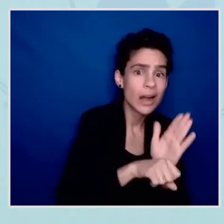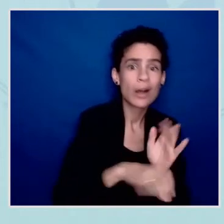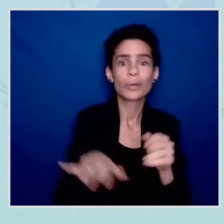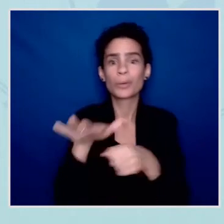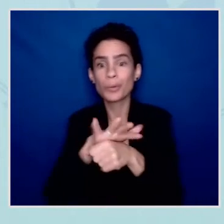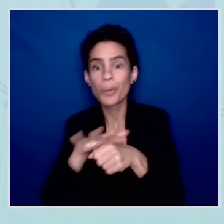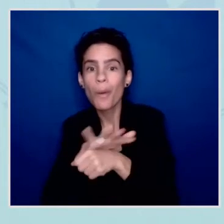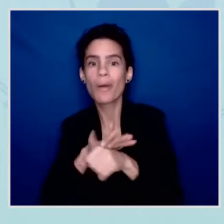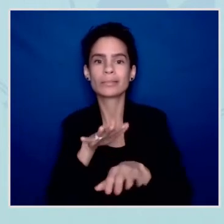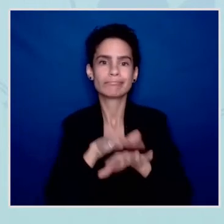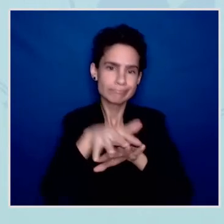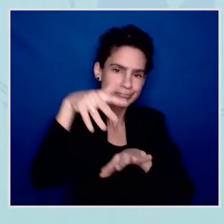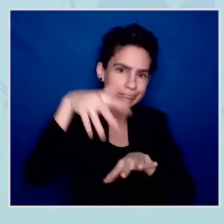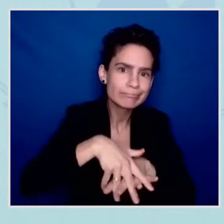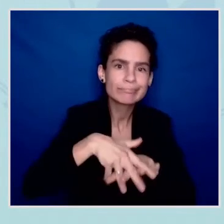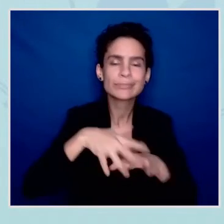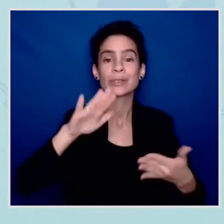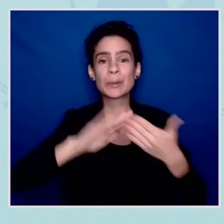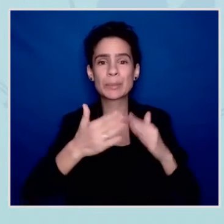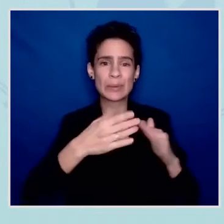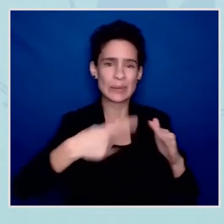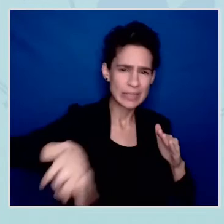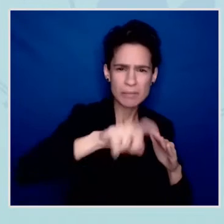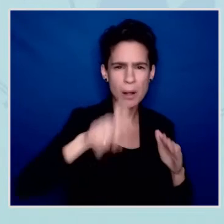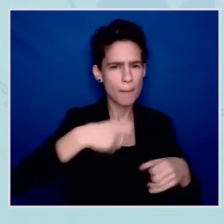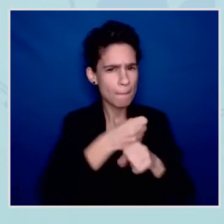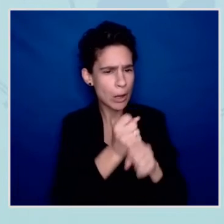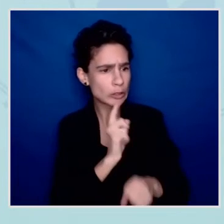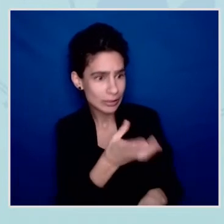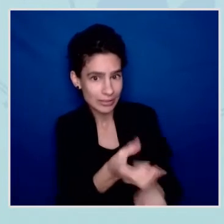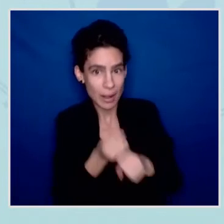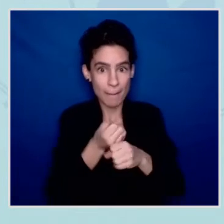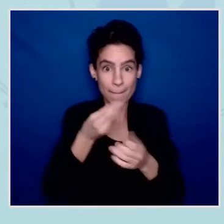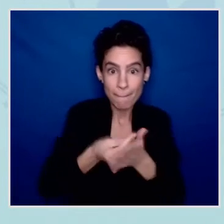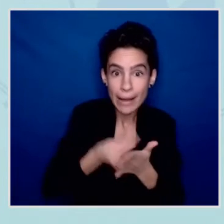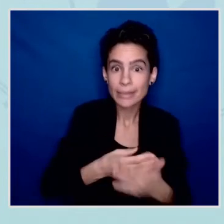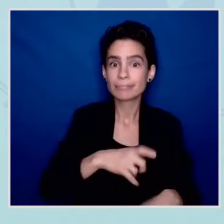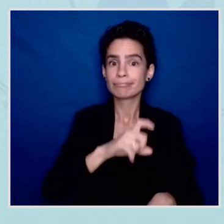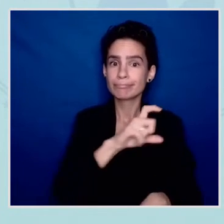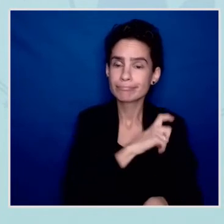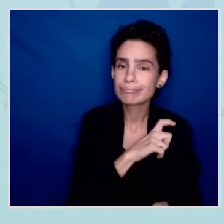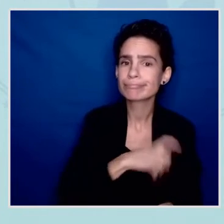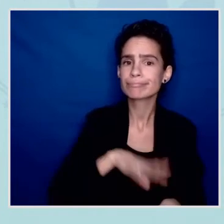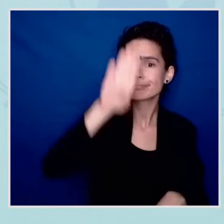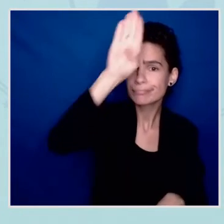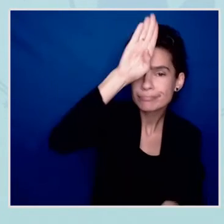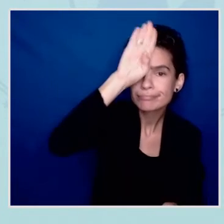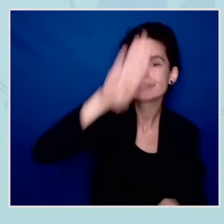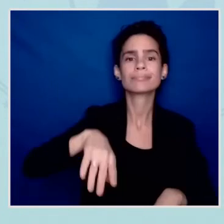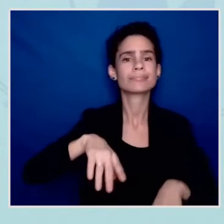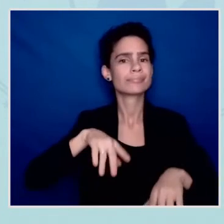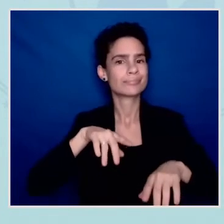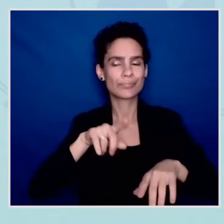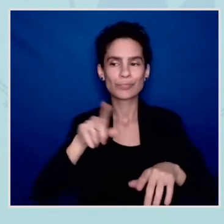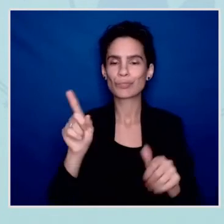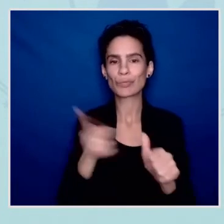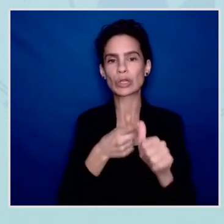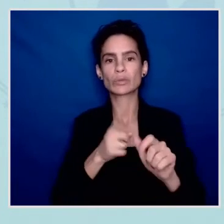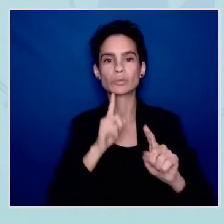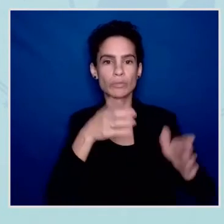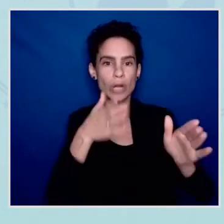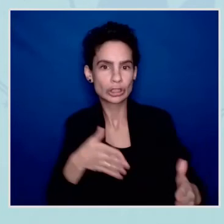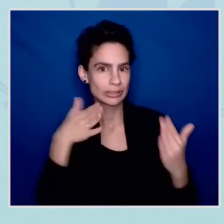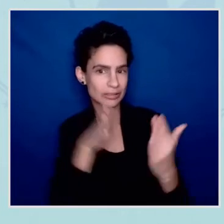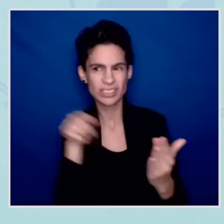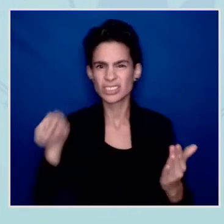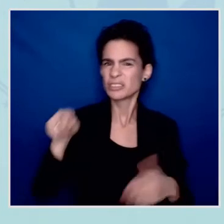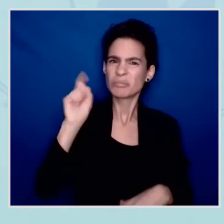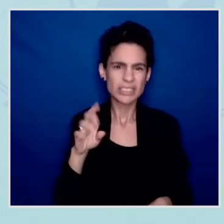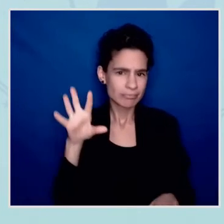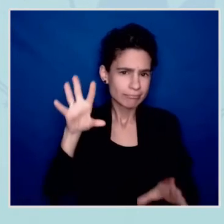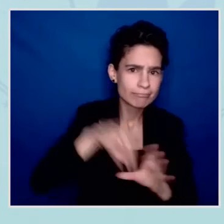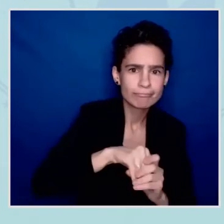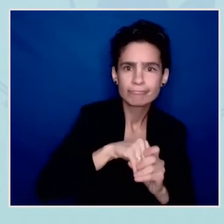REOPEN OUR SCHOOLS AND REOPEN